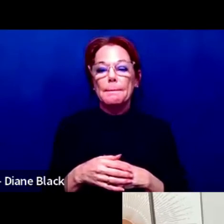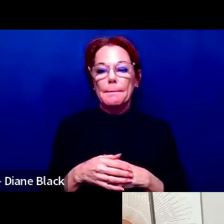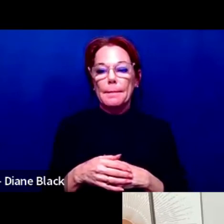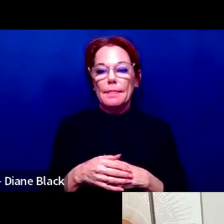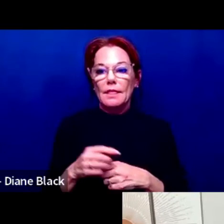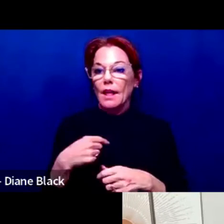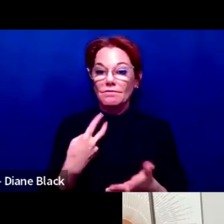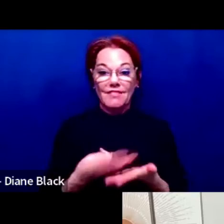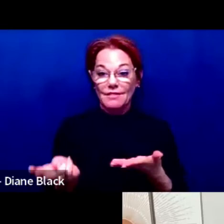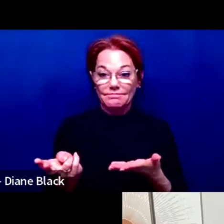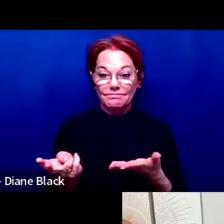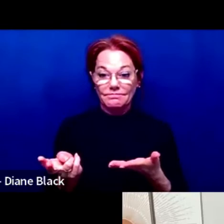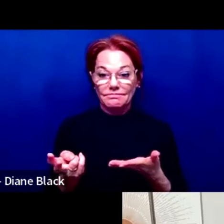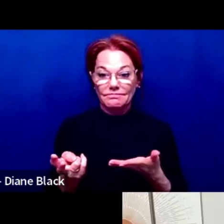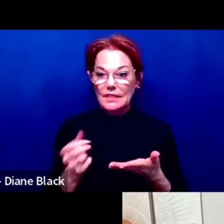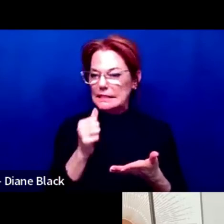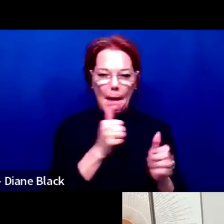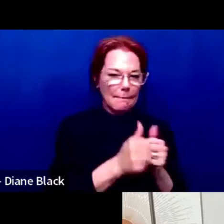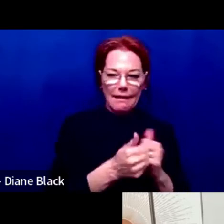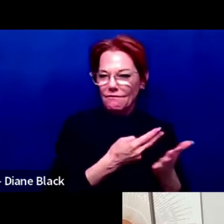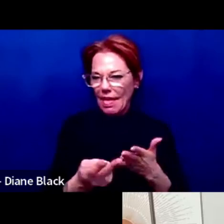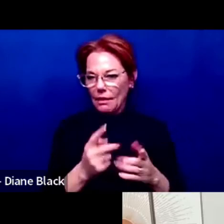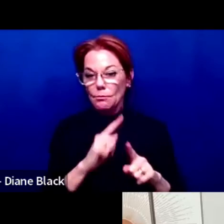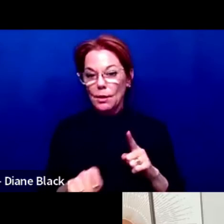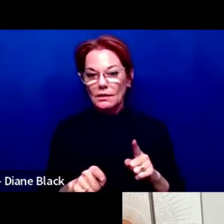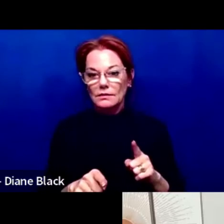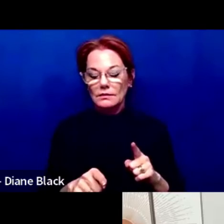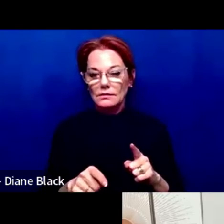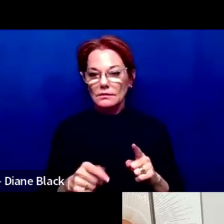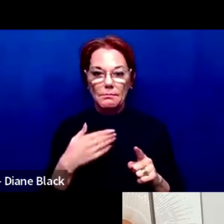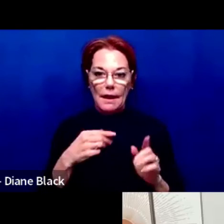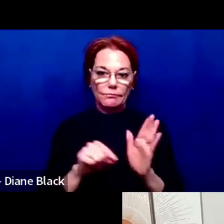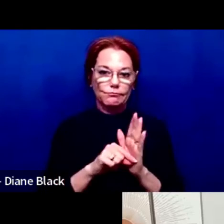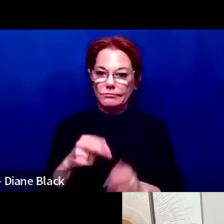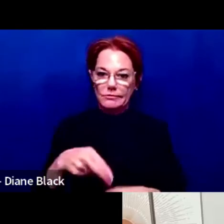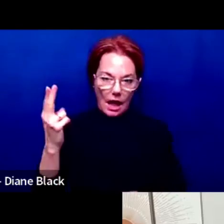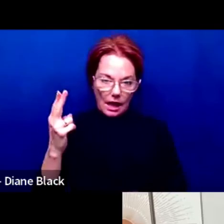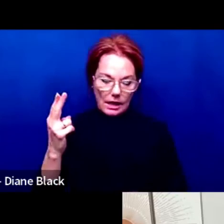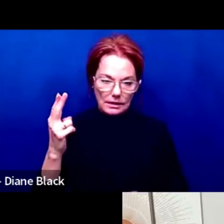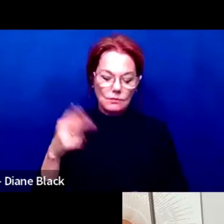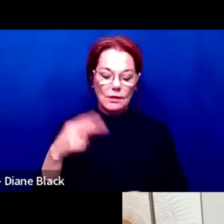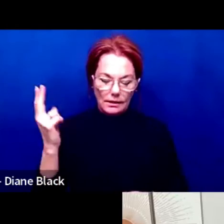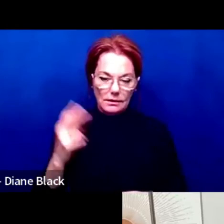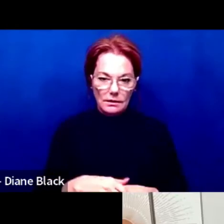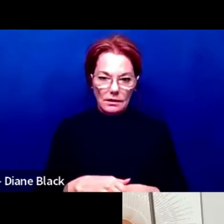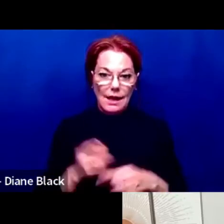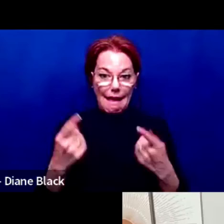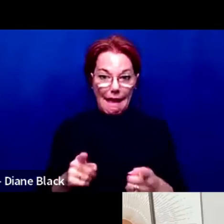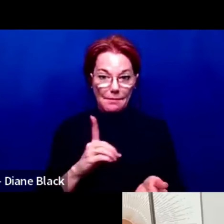the doctor said, Well, I just think you're drunk. So I just started crying, I got mad, I was tearing up everything. And it